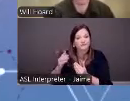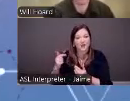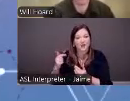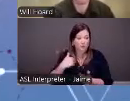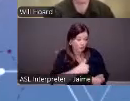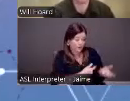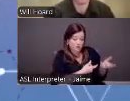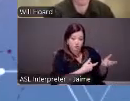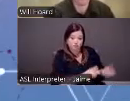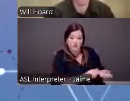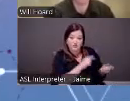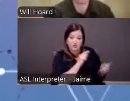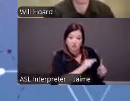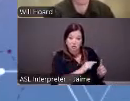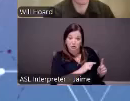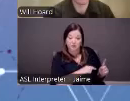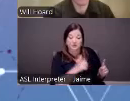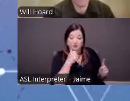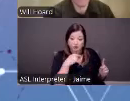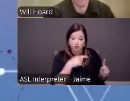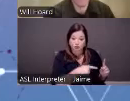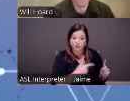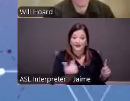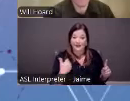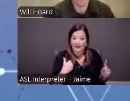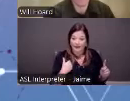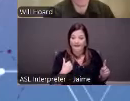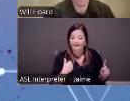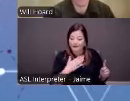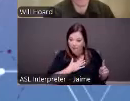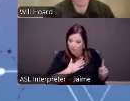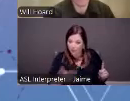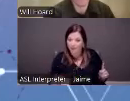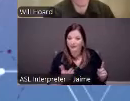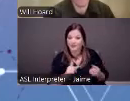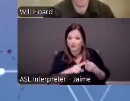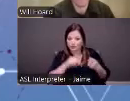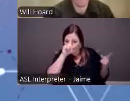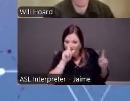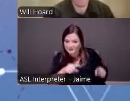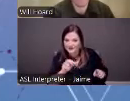and that she had the willingness to consent or not.